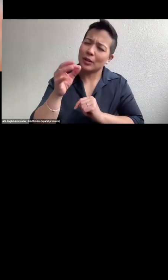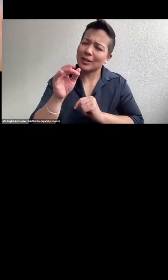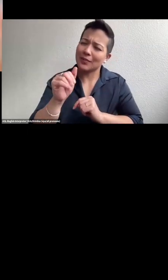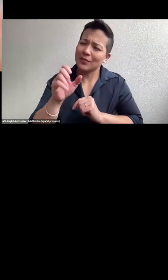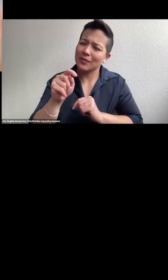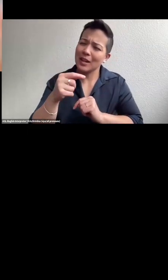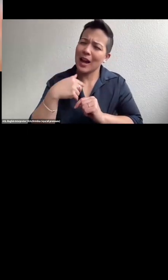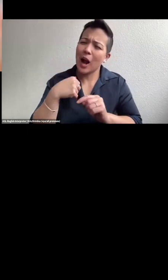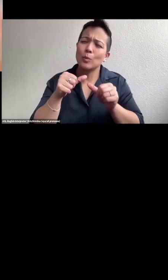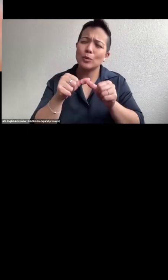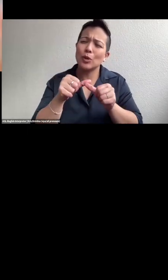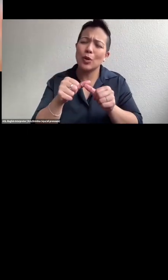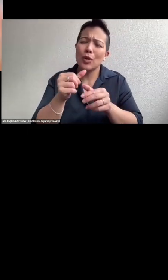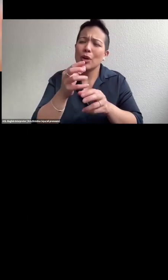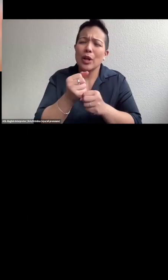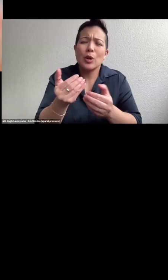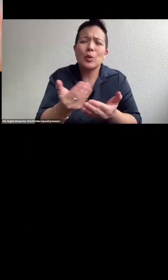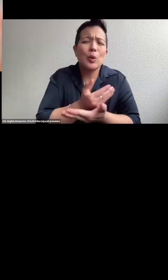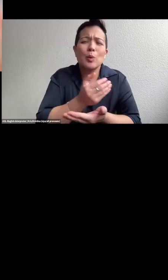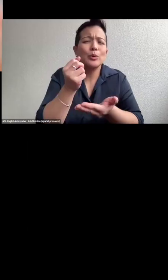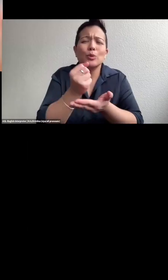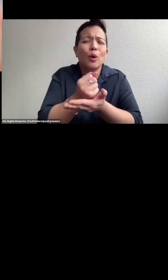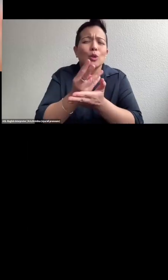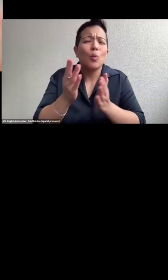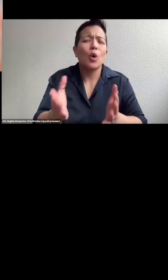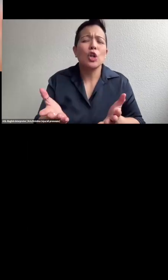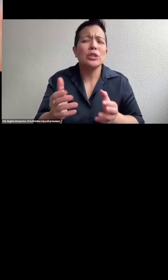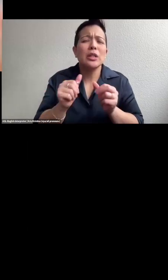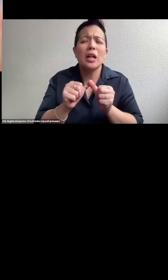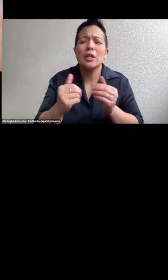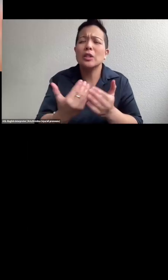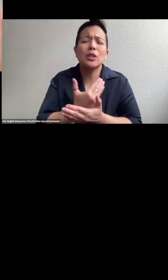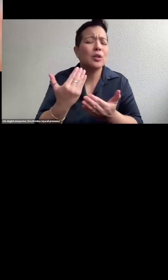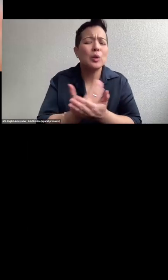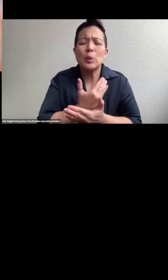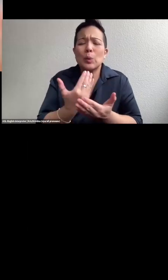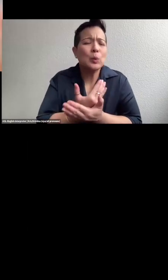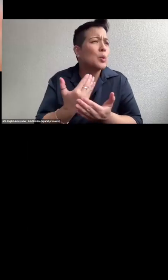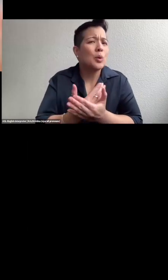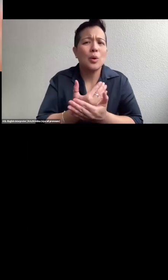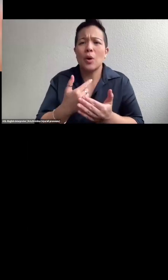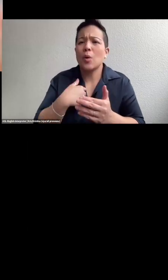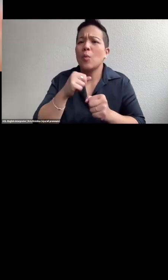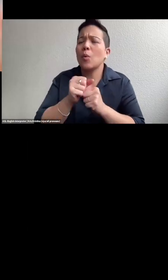constantly getting new social workers. We'd have a social worker, I'd be working with them for a few months, and